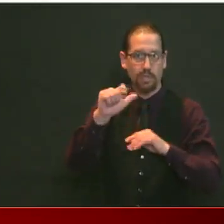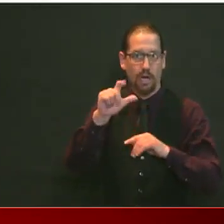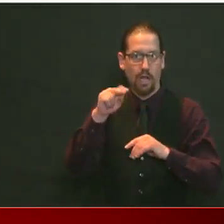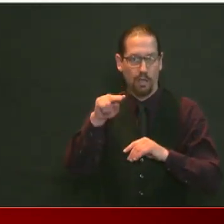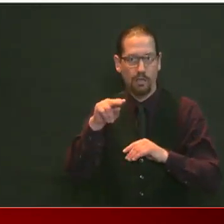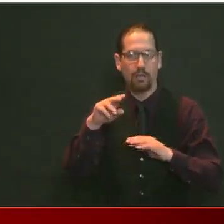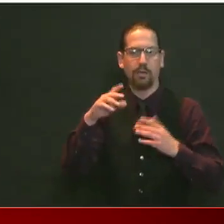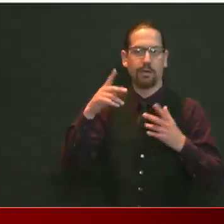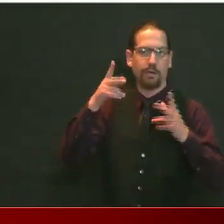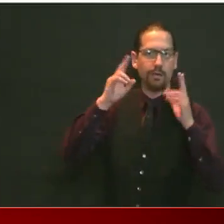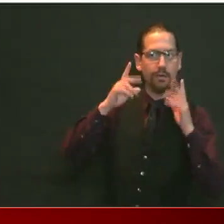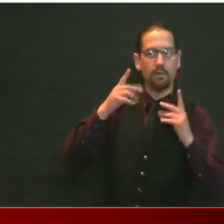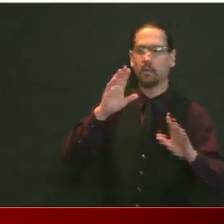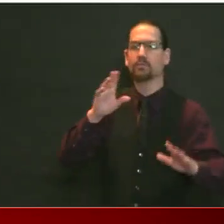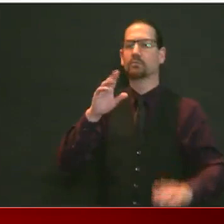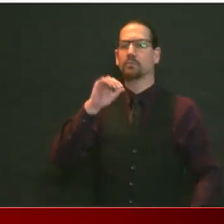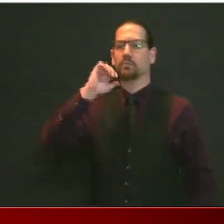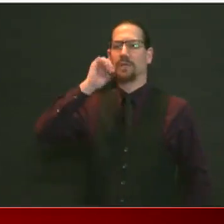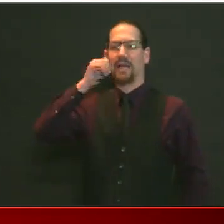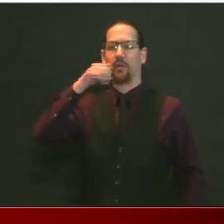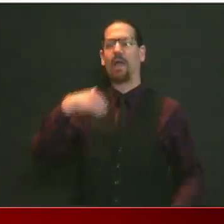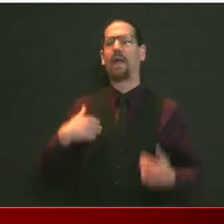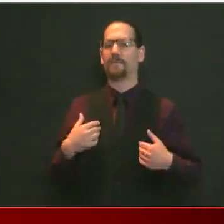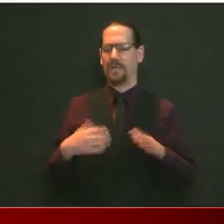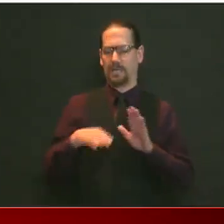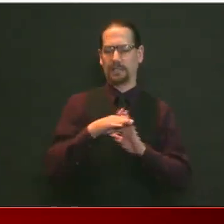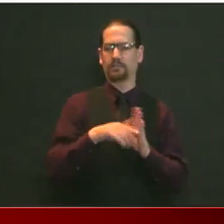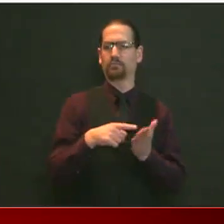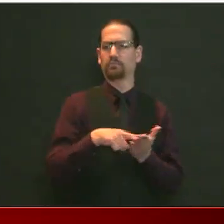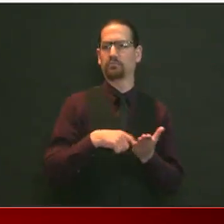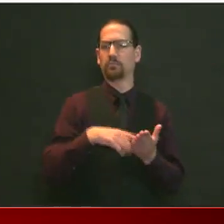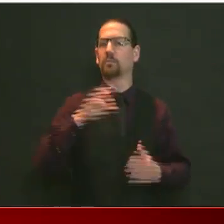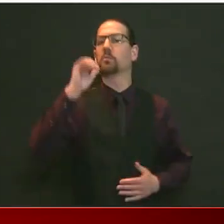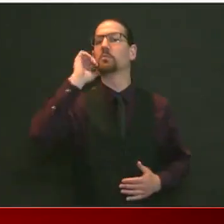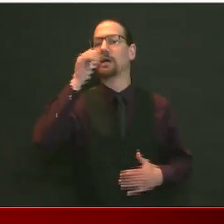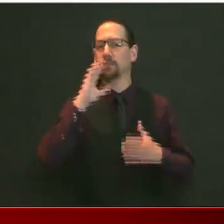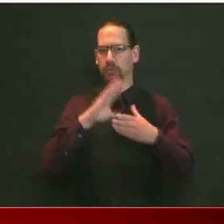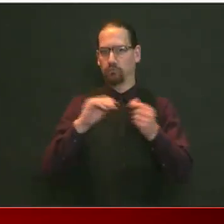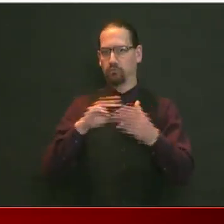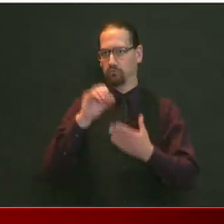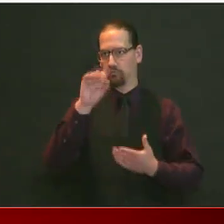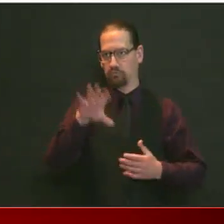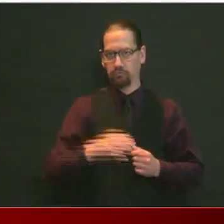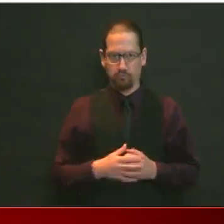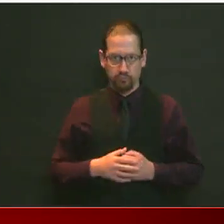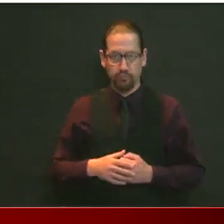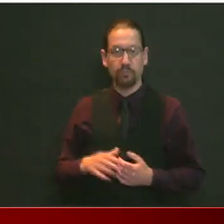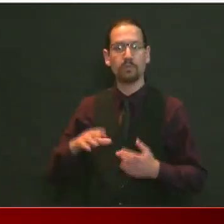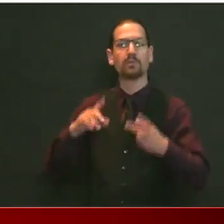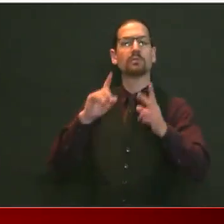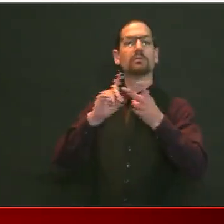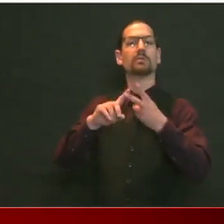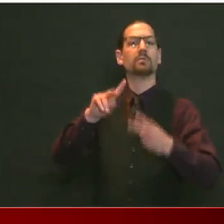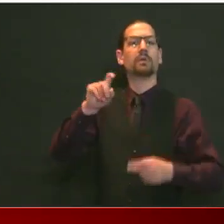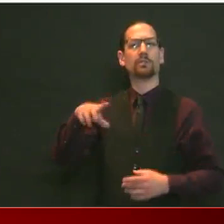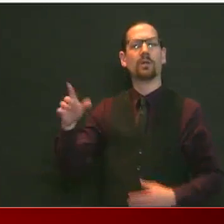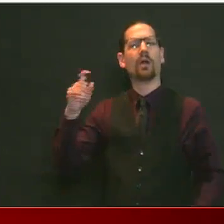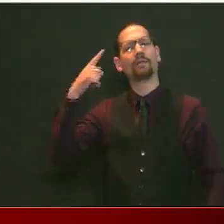WILL THAT BE FUNERAL HOMES AND HAIR SALONS? YOU'LL HAVE TO WAIT FOR TOMORROW. OK, IF A BUSINESS IS LISTENING.